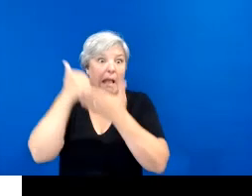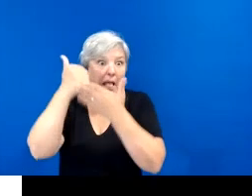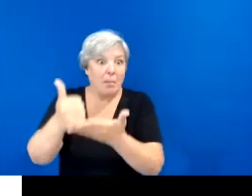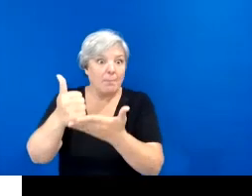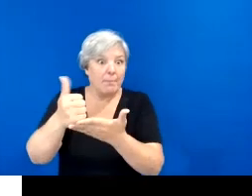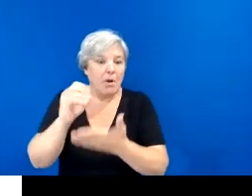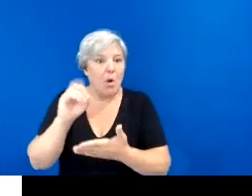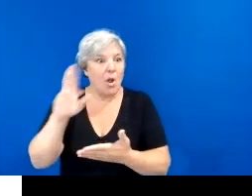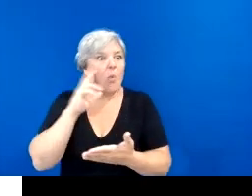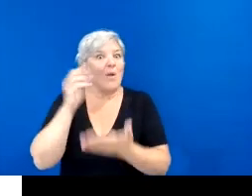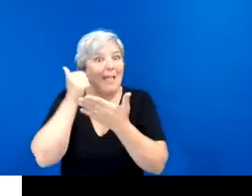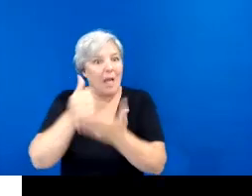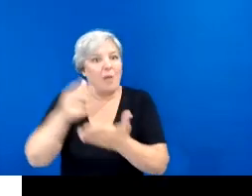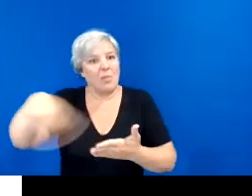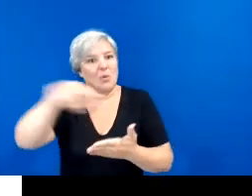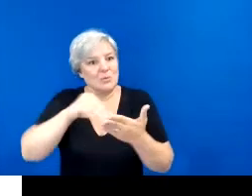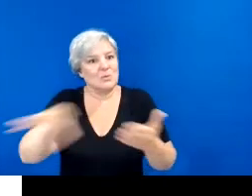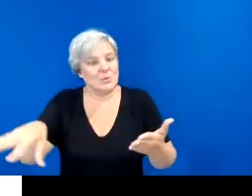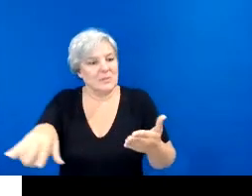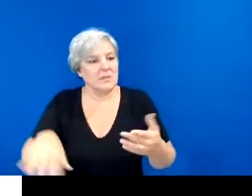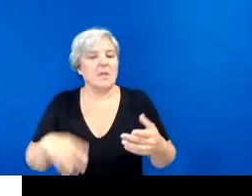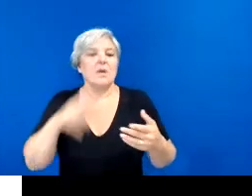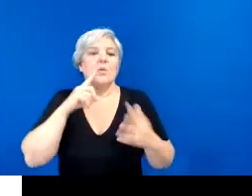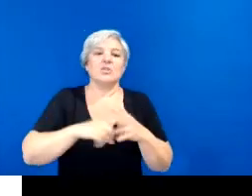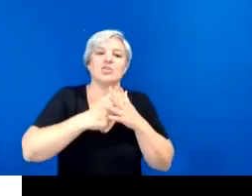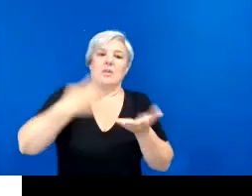Yes. As we start to talk about this and think about this